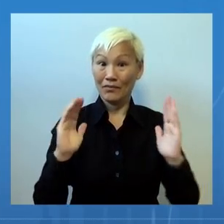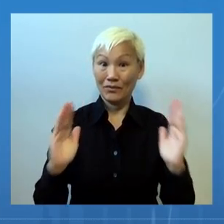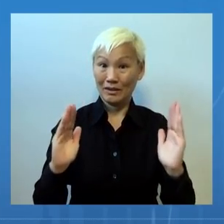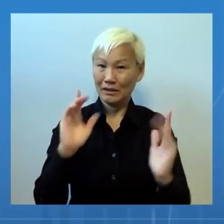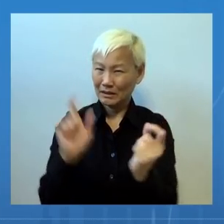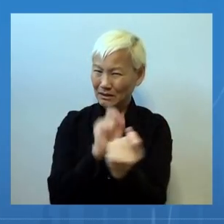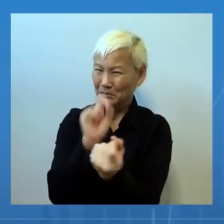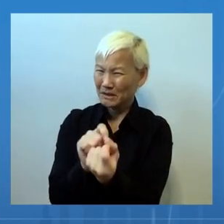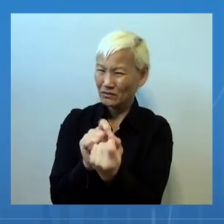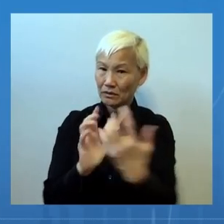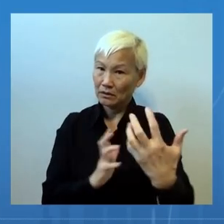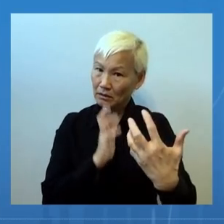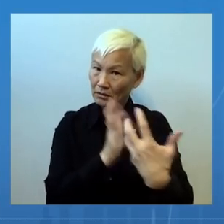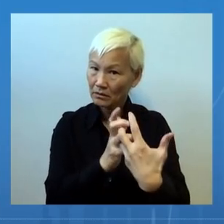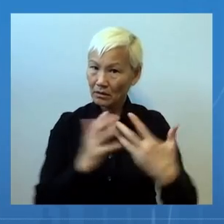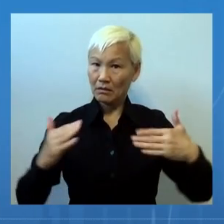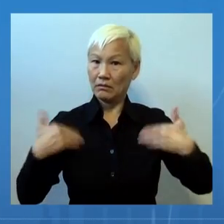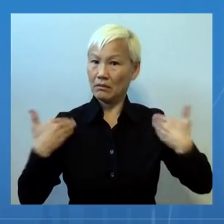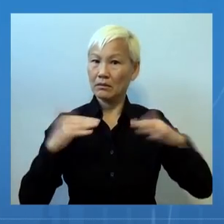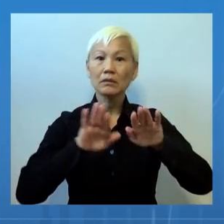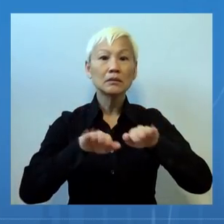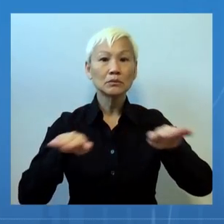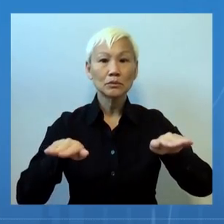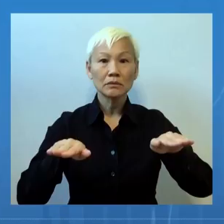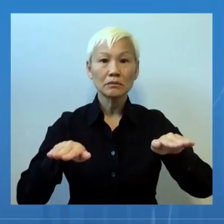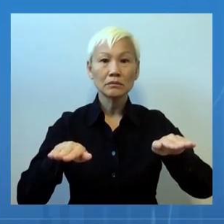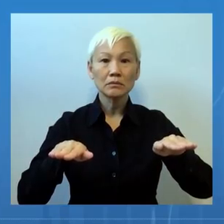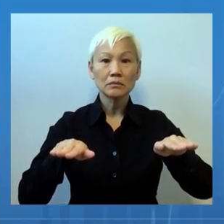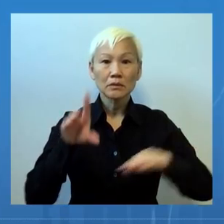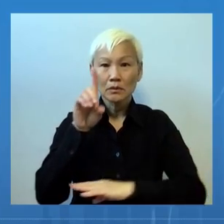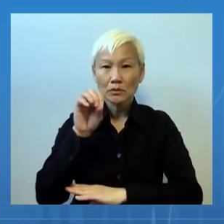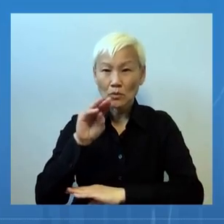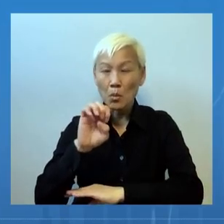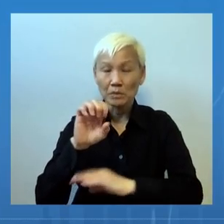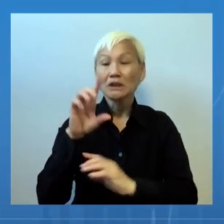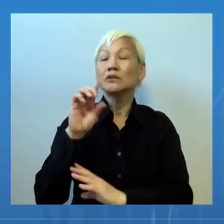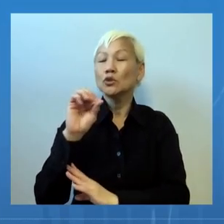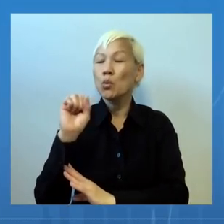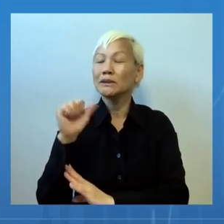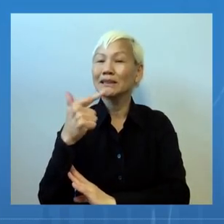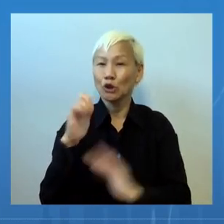which means none of the vaccines already in the field can be used to vaccinate kids in this age group.